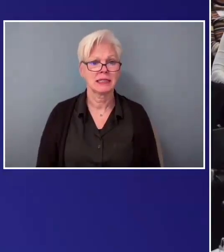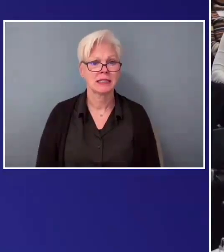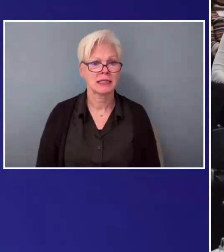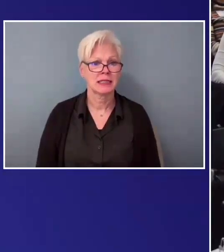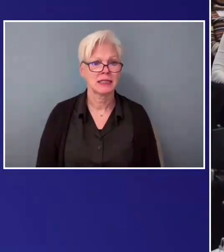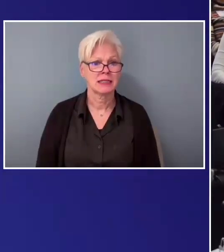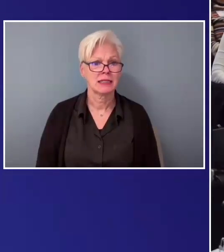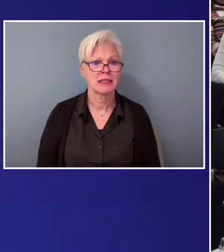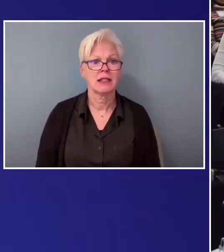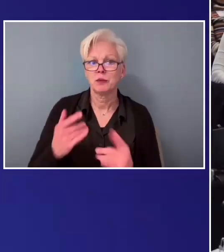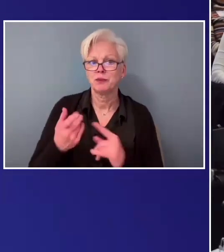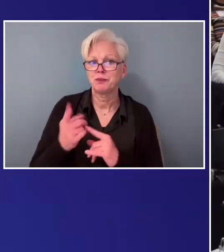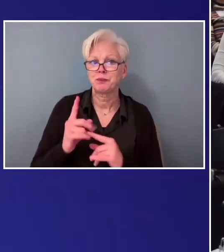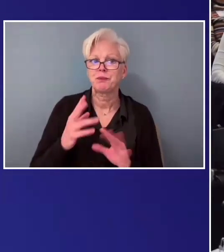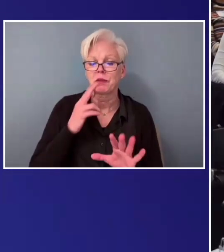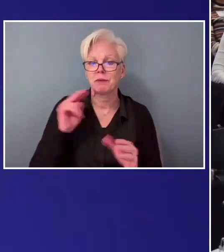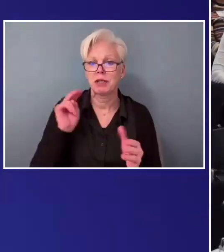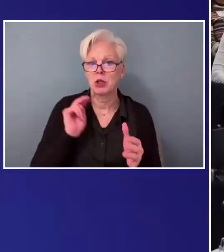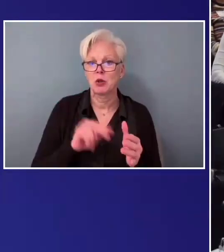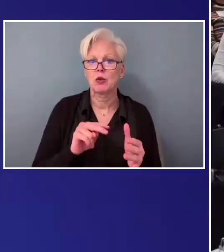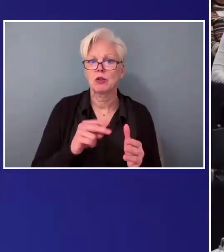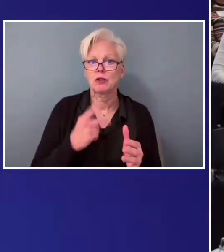Give me one second to, to look for what's there now.